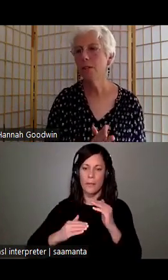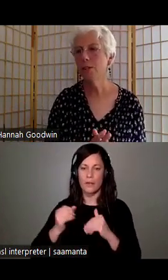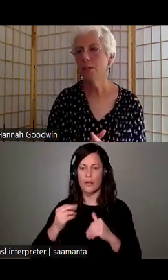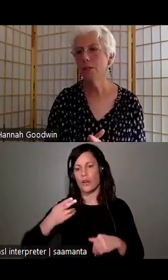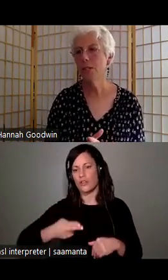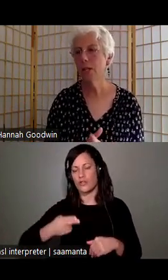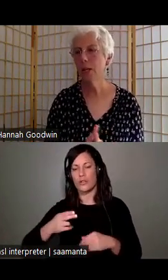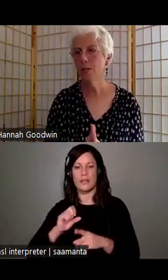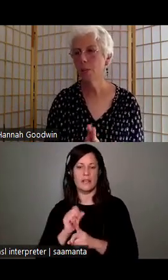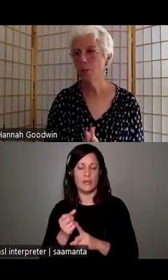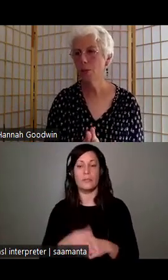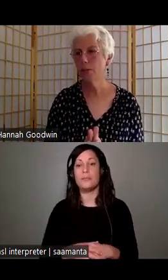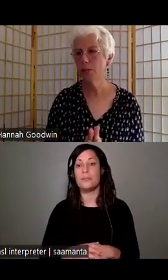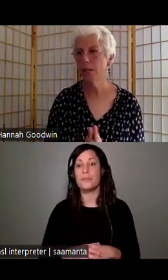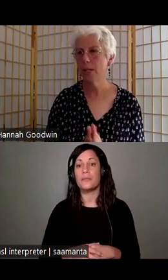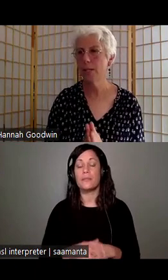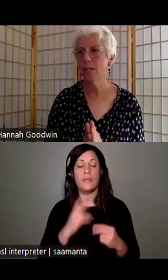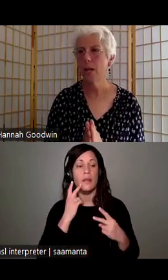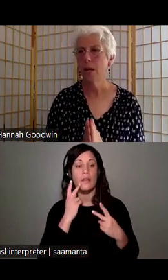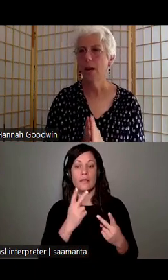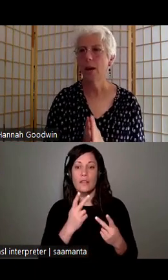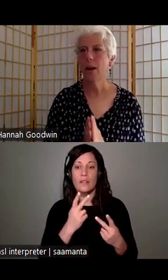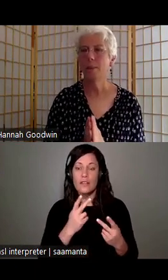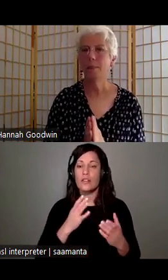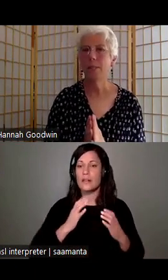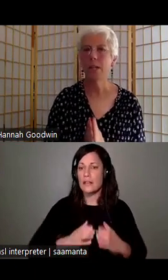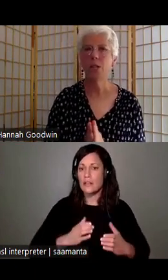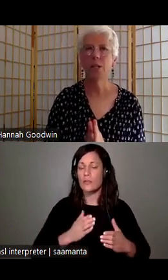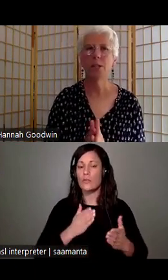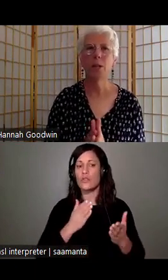visitor services and customer services sessions